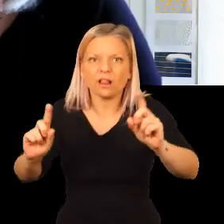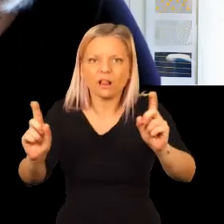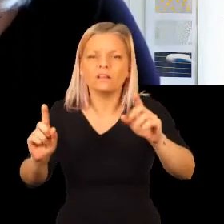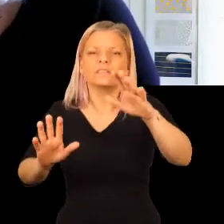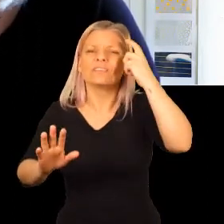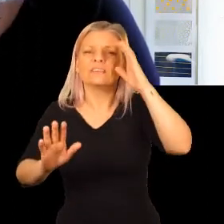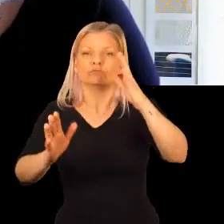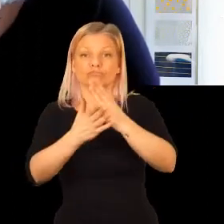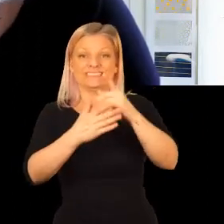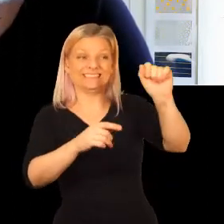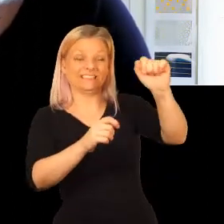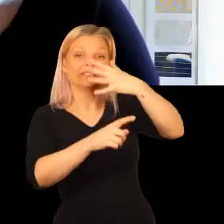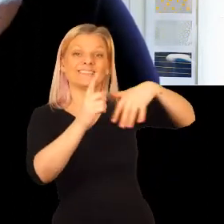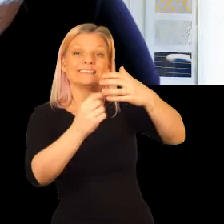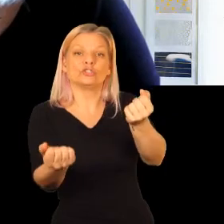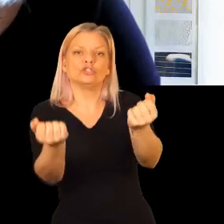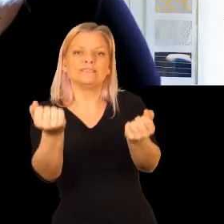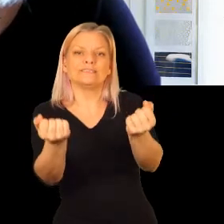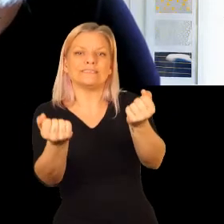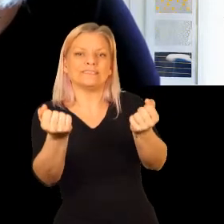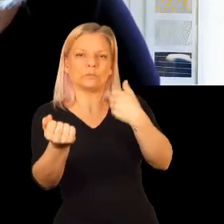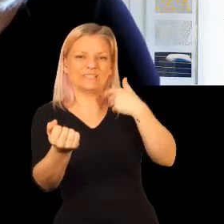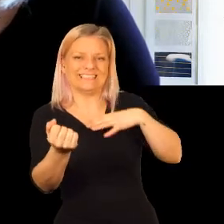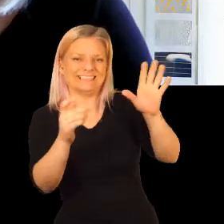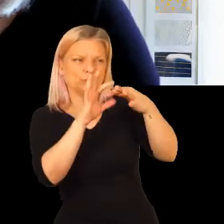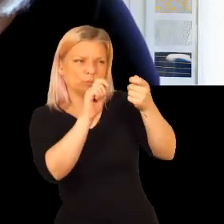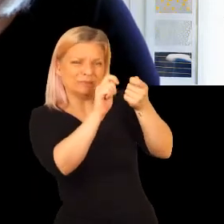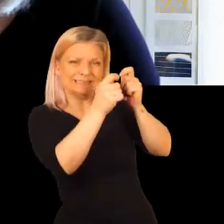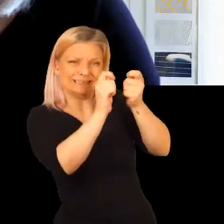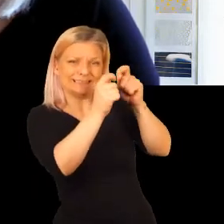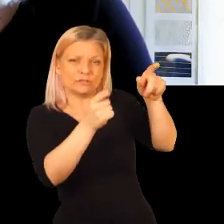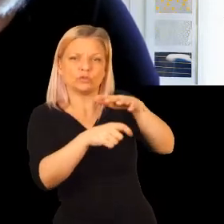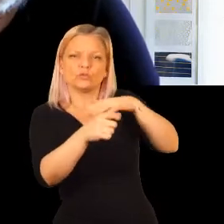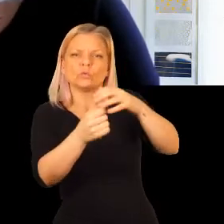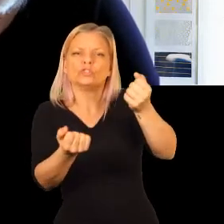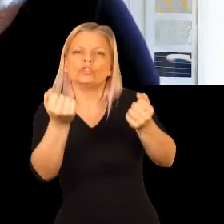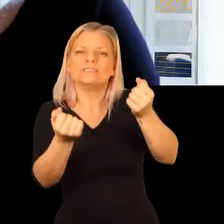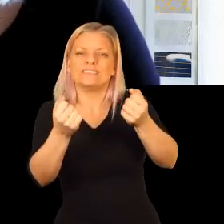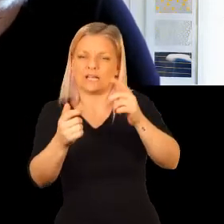place yeah because actually i think that sets what's social justice and and that's where we need